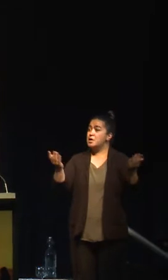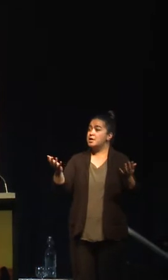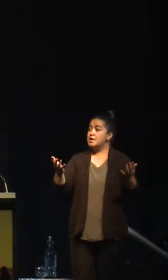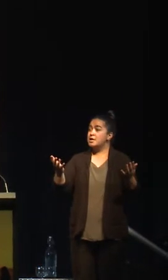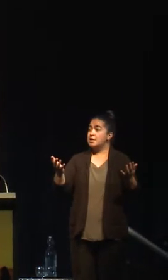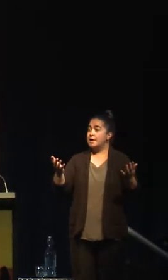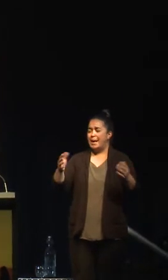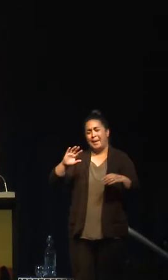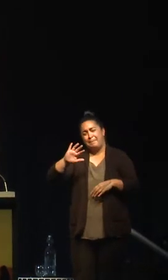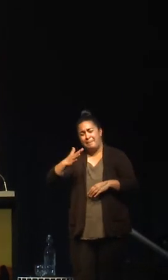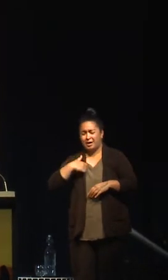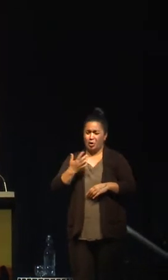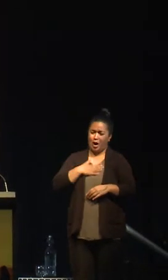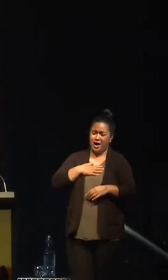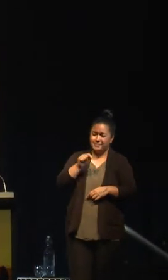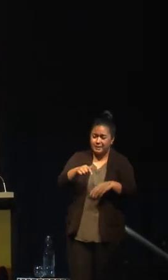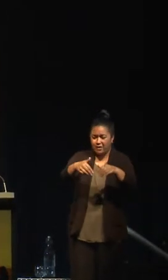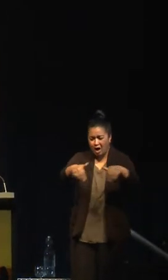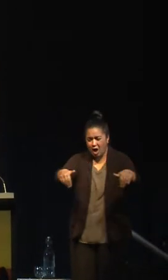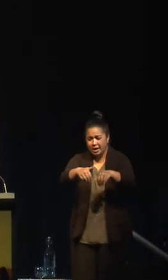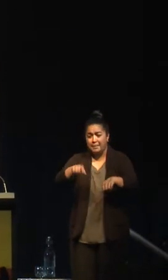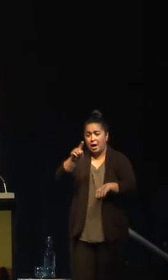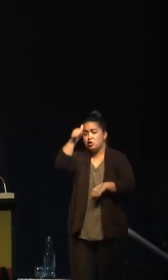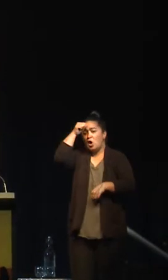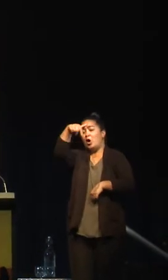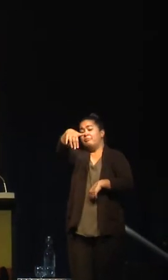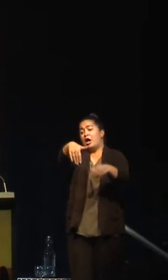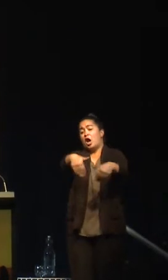not like where the line is but if there's a line then I'll invest on this side of the